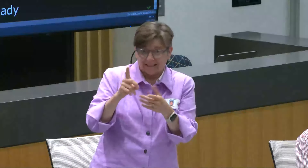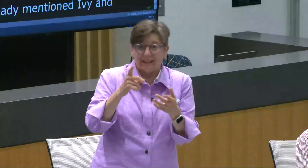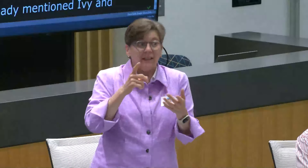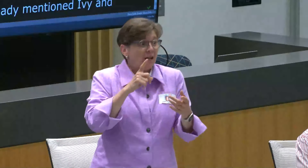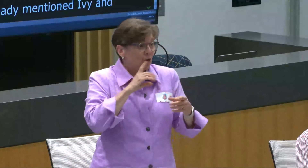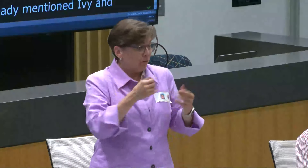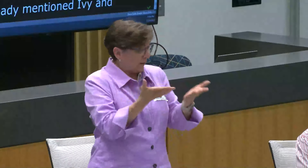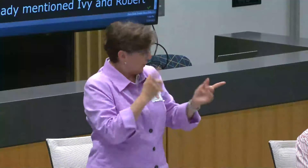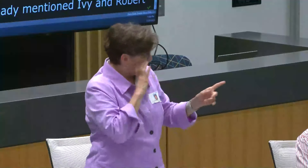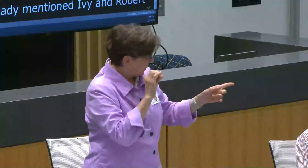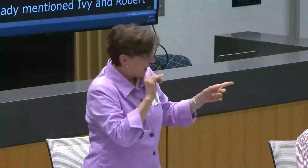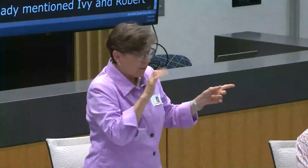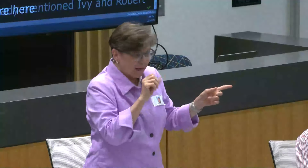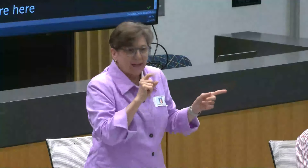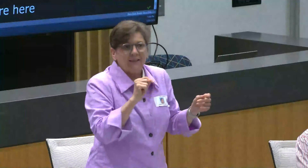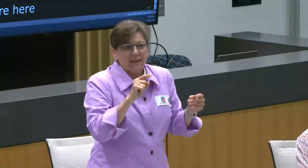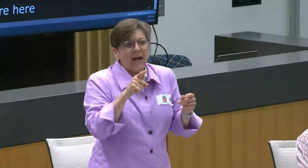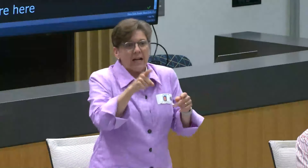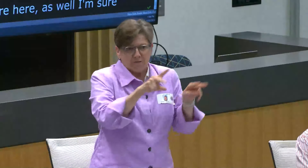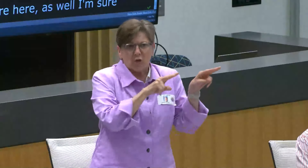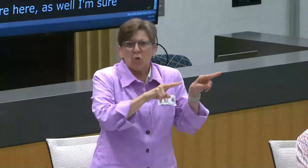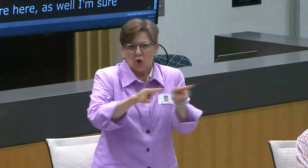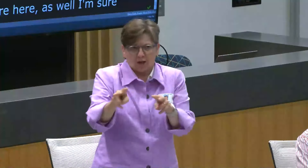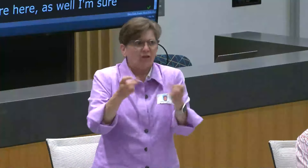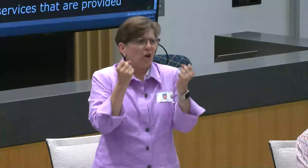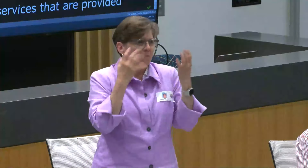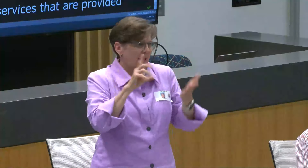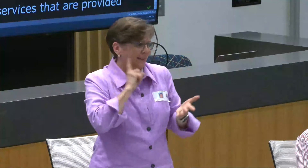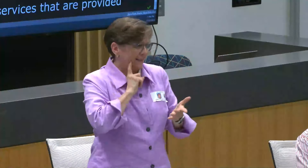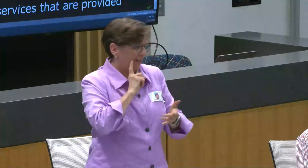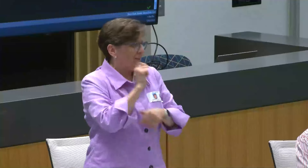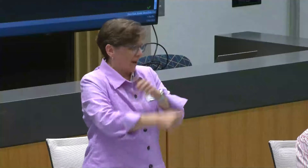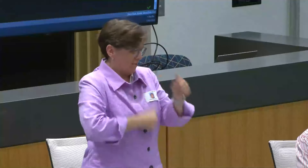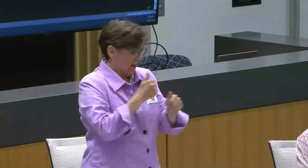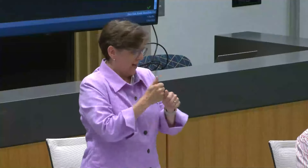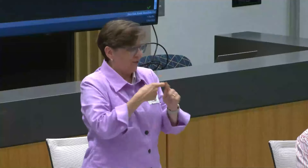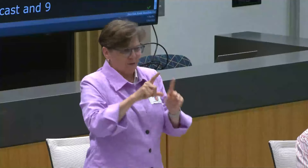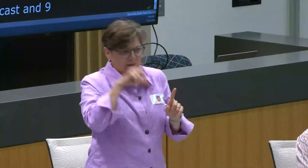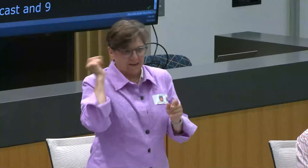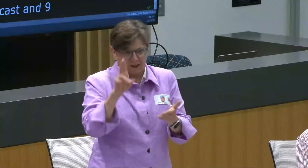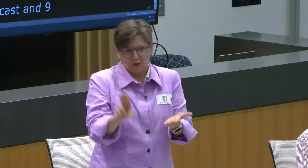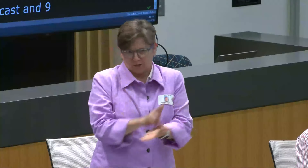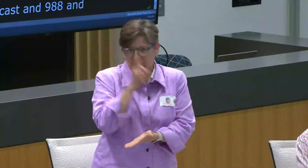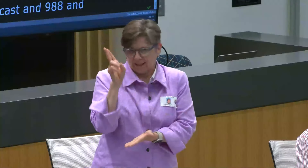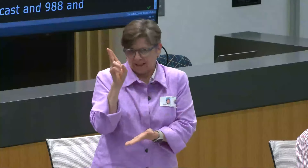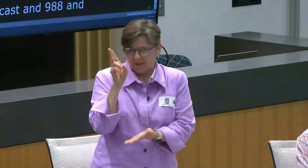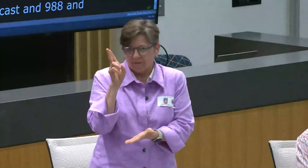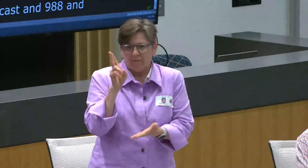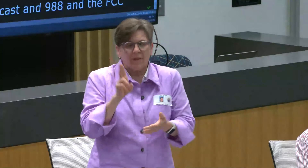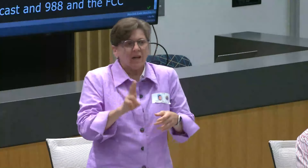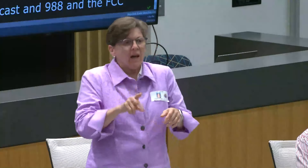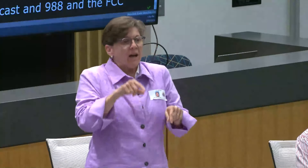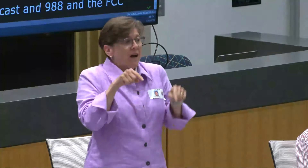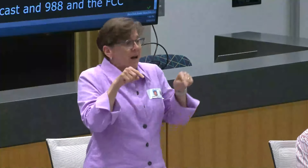RESPONSIBLE FOR PROVIDING EMPLOYMENT OPPORTUNITIES FOR DEAF GRADUATES, SOME OF WHOM YOU HAVE SEEN HERE I'VE ALREADY MENTIONED IVY AND